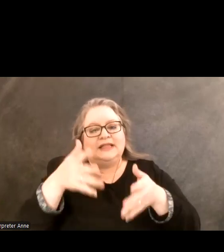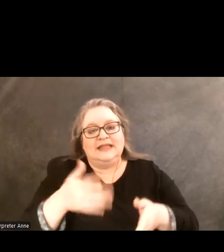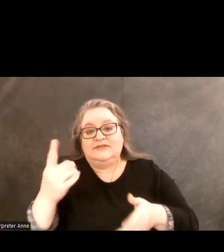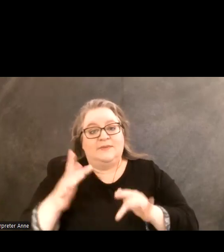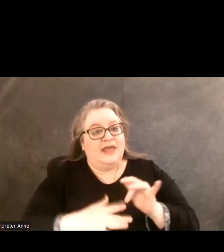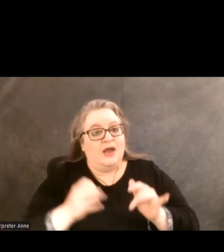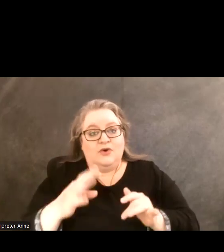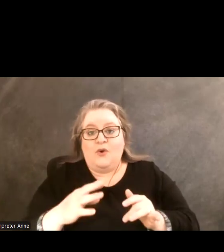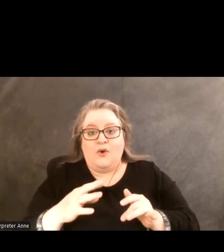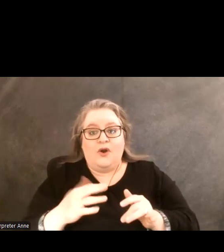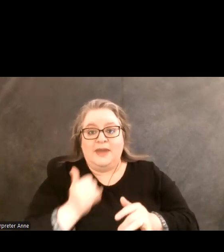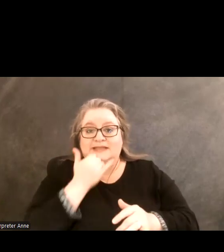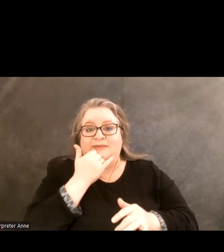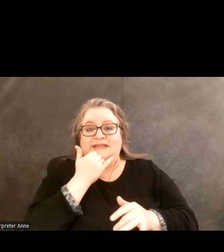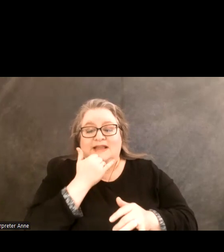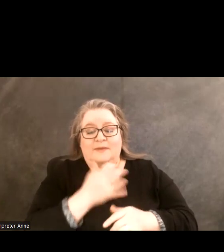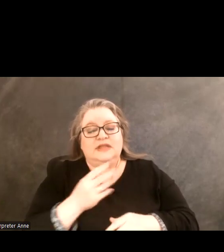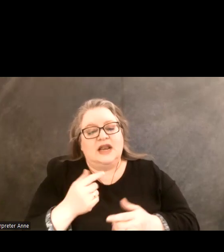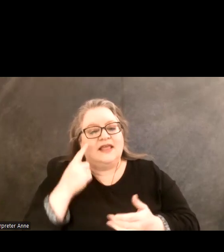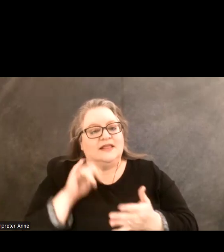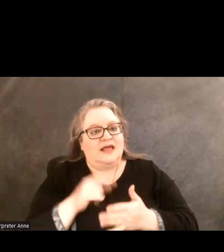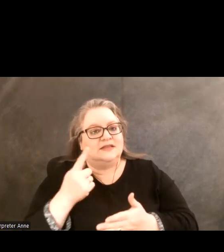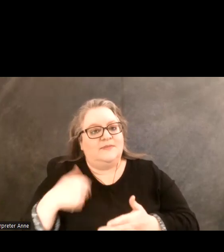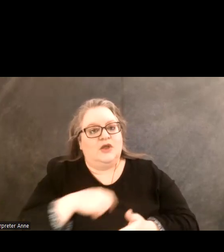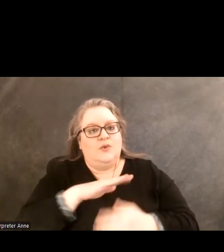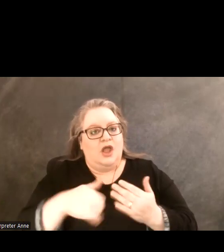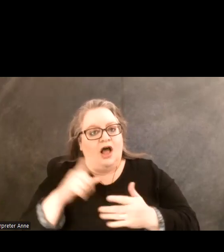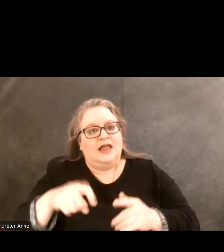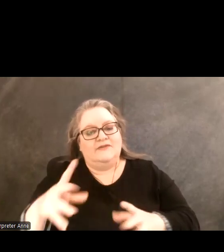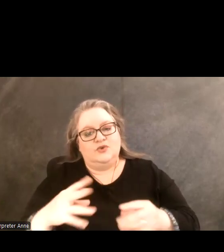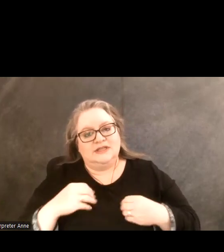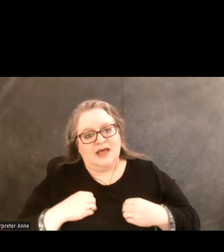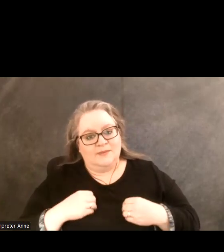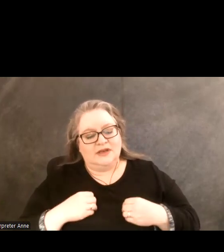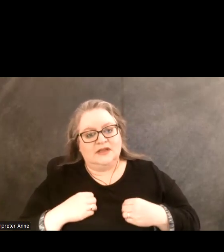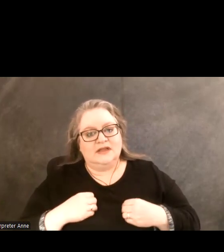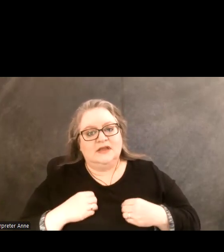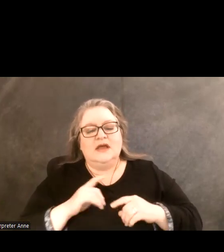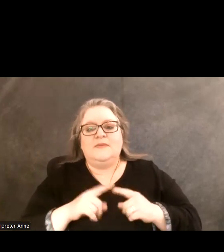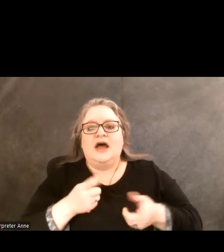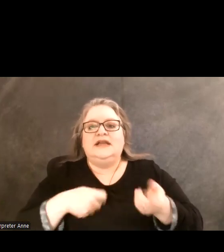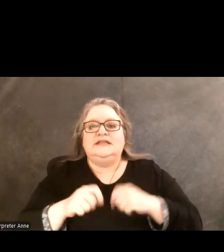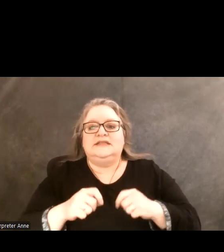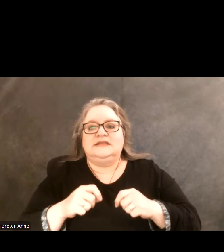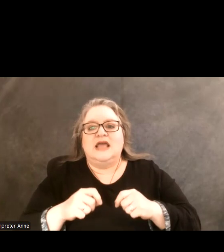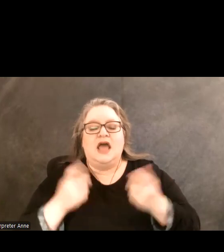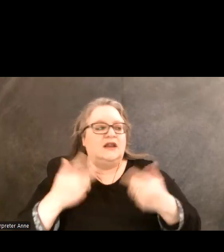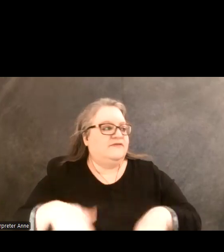missteps and I think that's something that we all have to accept but instead of throwing our hands in the air and